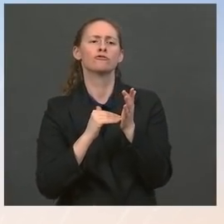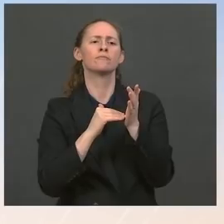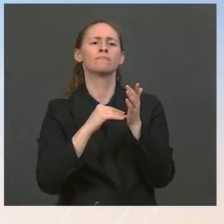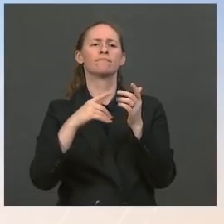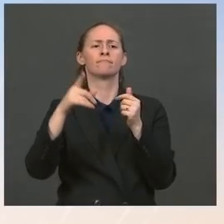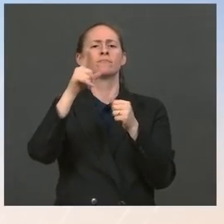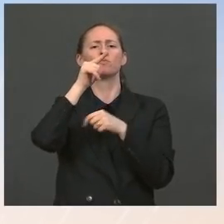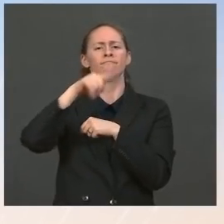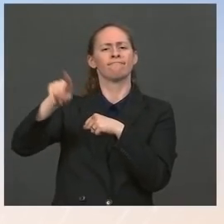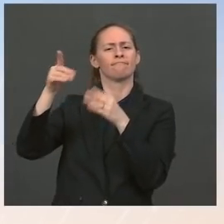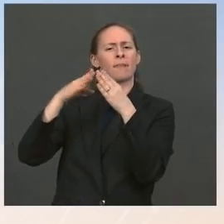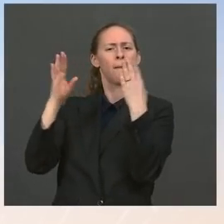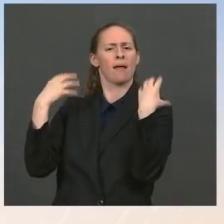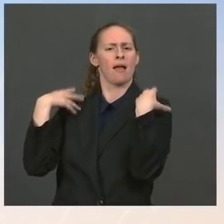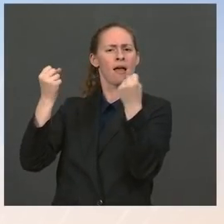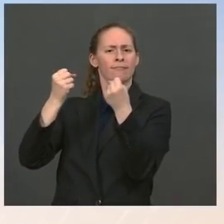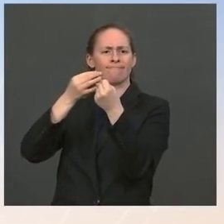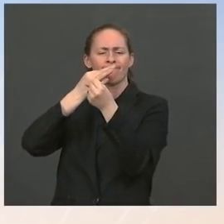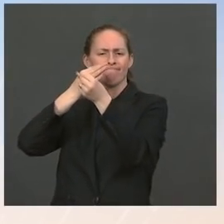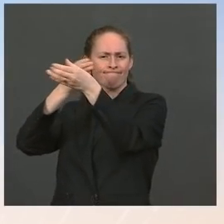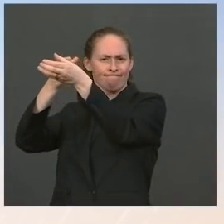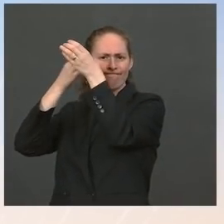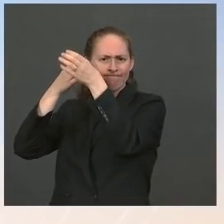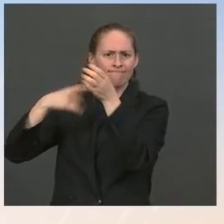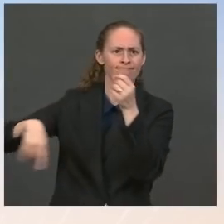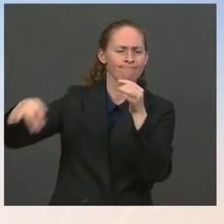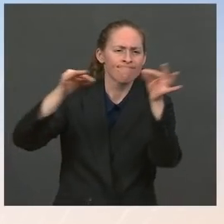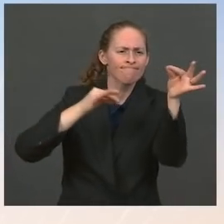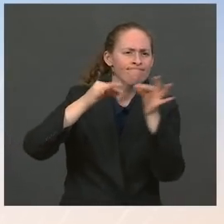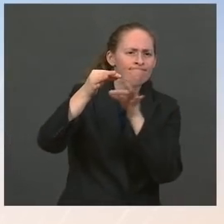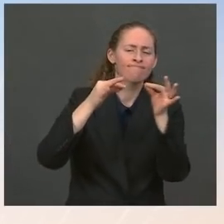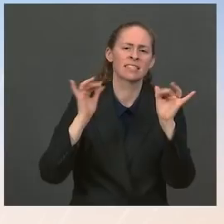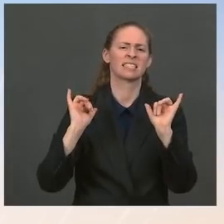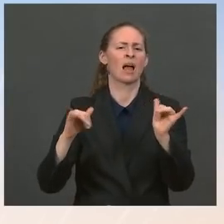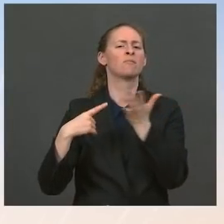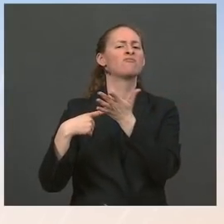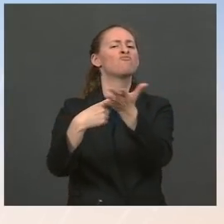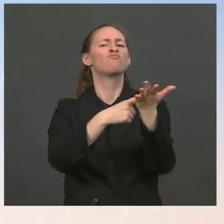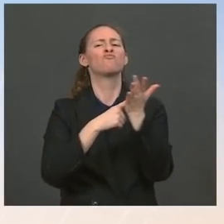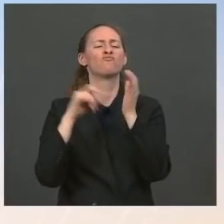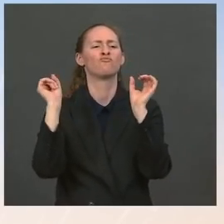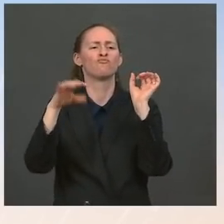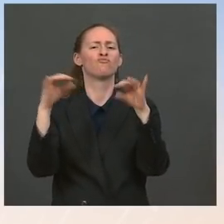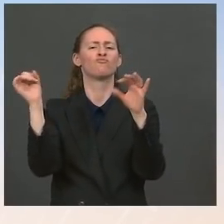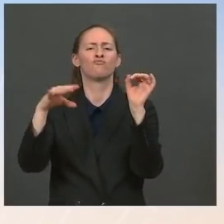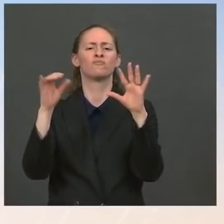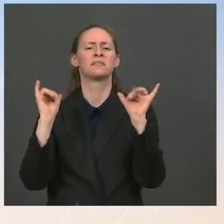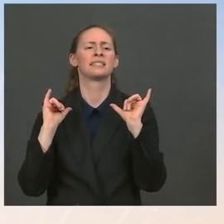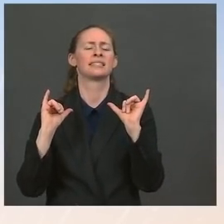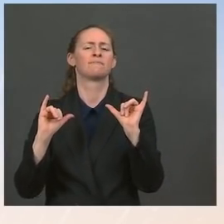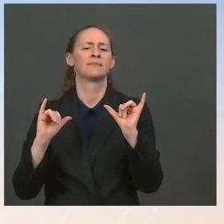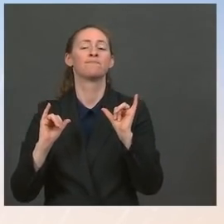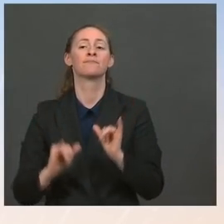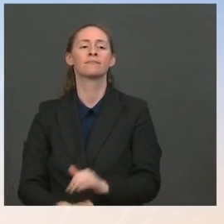And so, we'll continue to have those conversations. And I would also refer you to Dr. Murthy